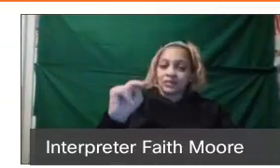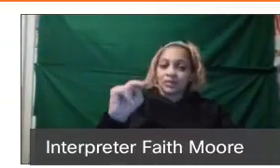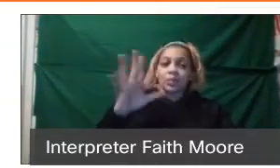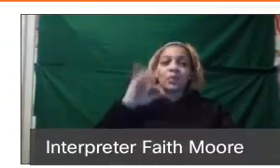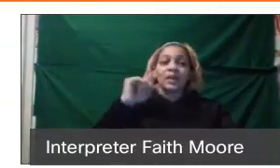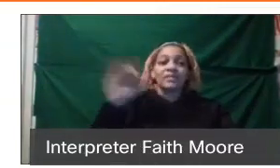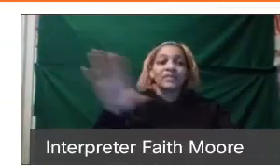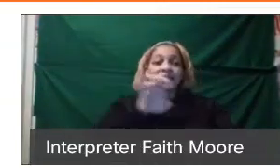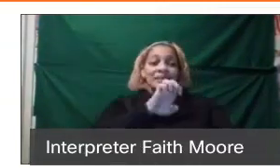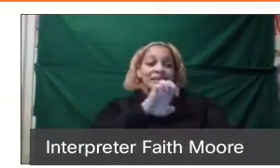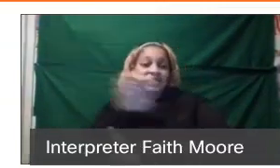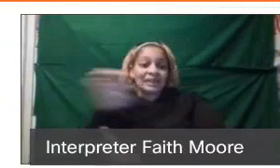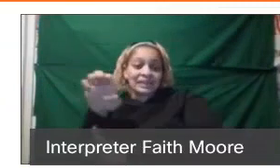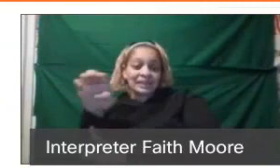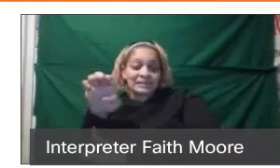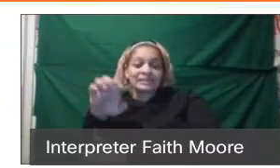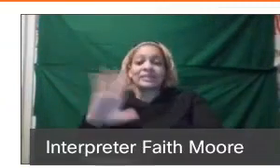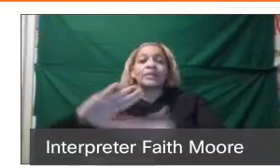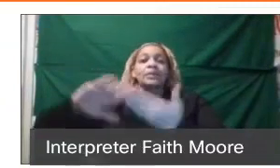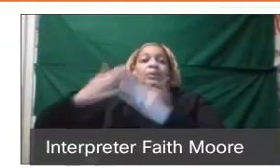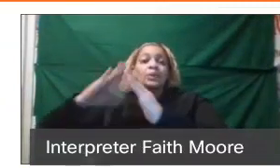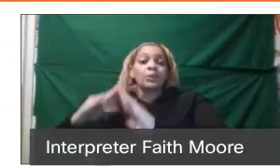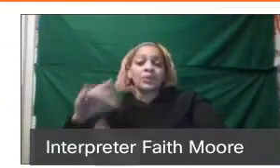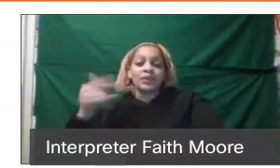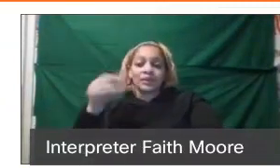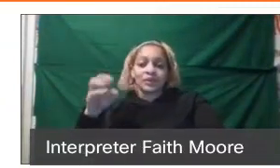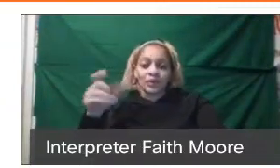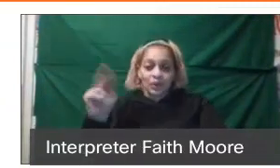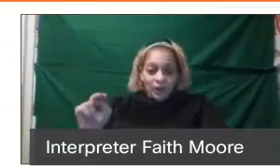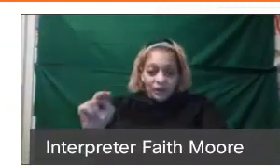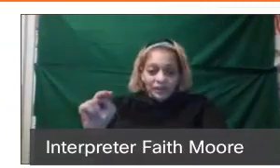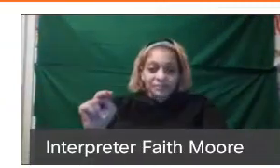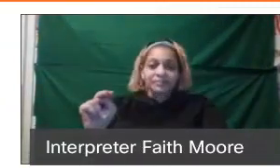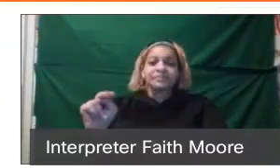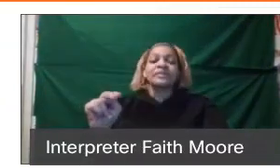And in the existing condition, there are sidewalks along both sides of this of Northwest.